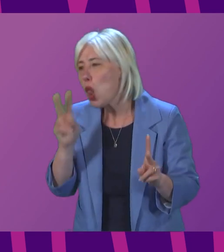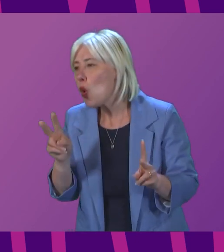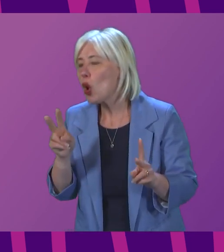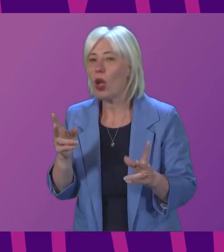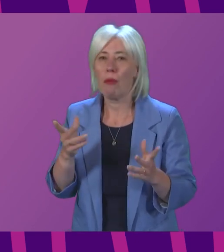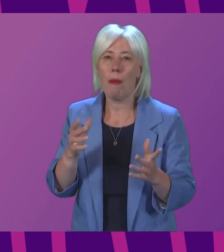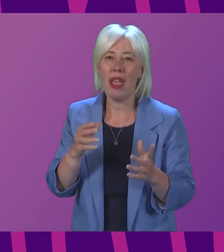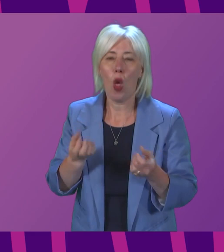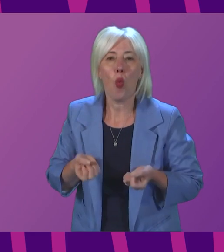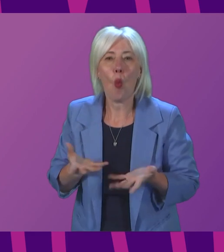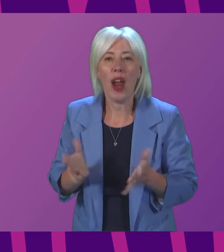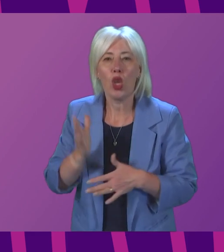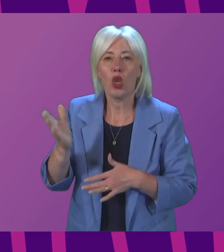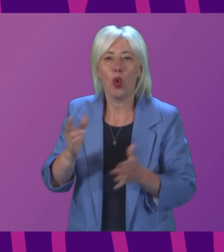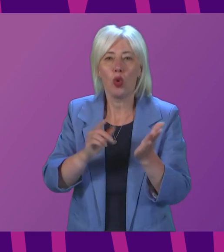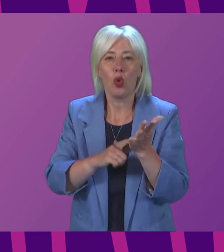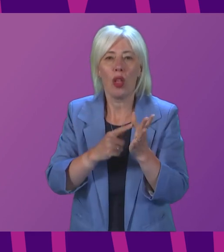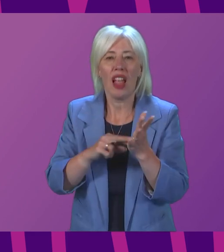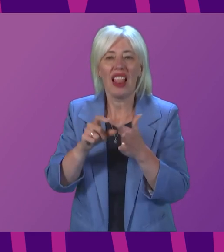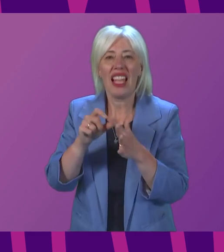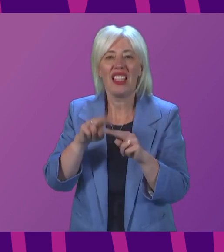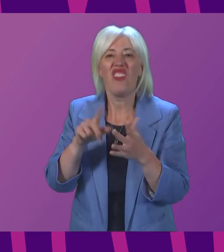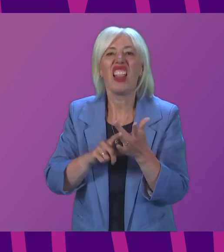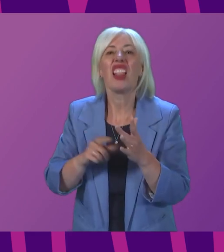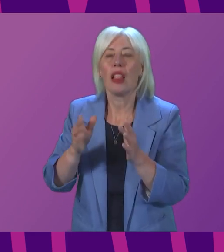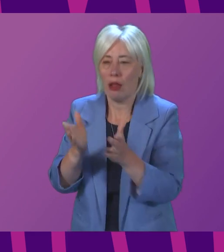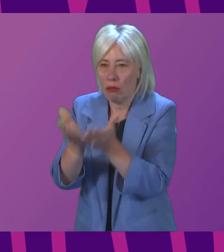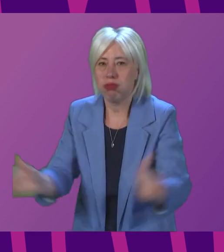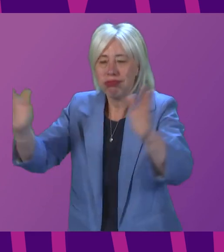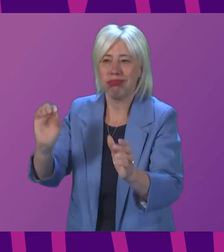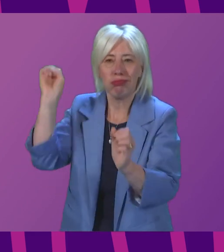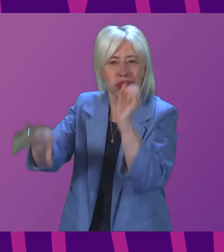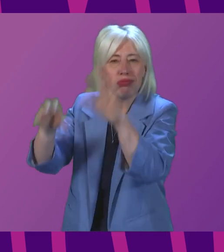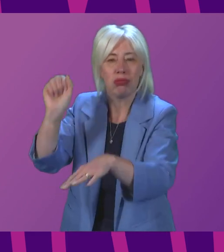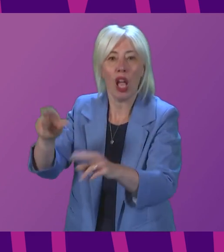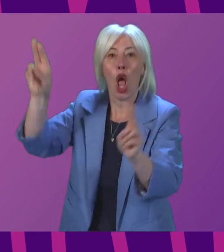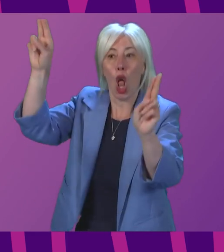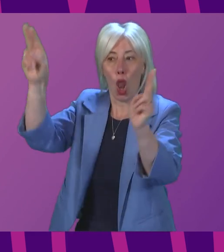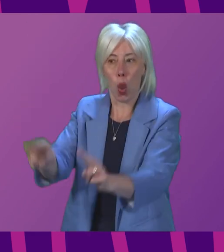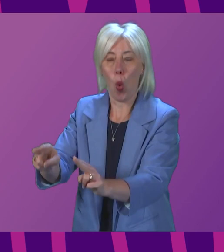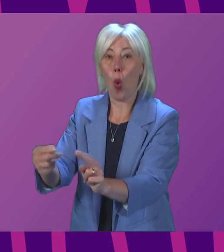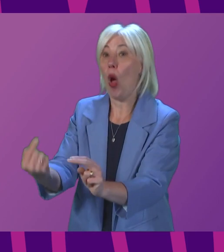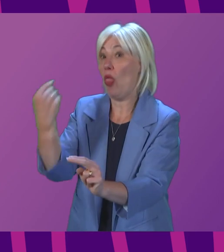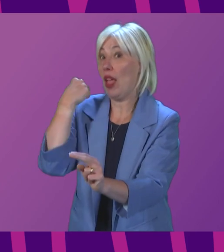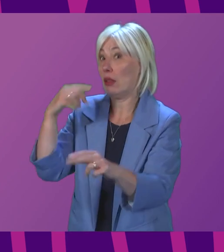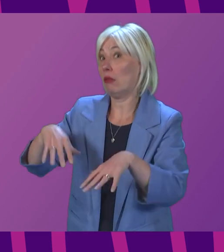of waste that is going to landfill, we see that it is at its lowest since records began. We need to do more to maintain progress.